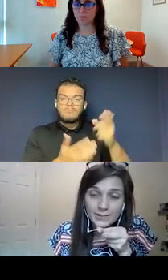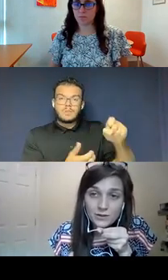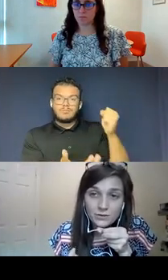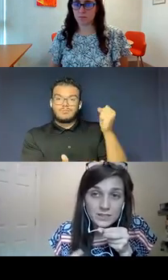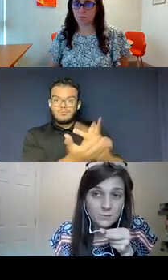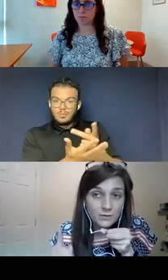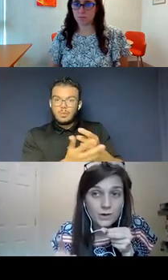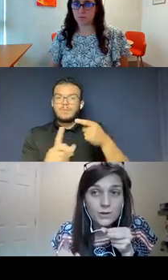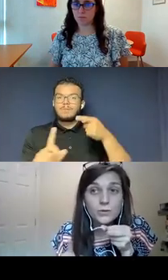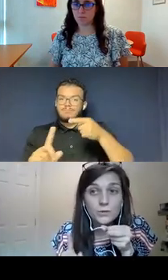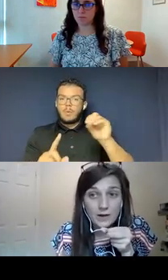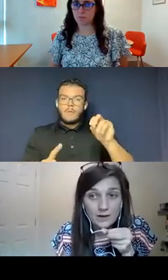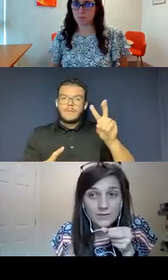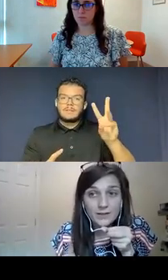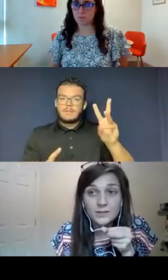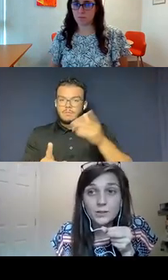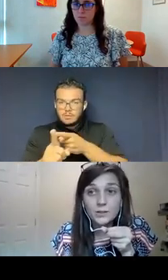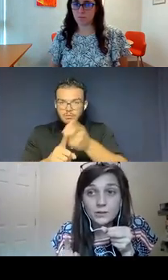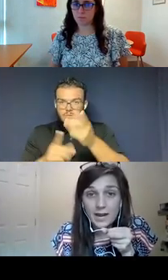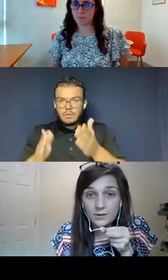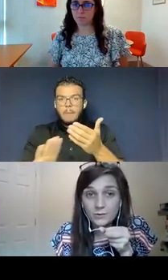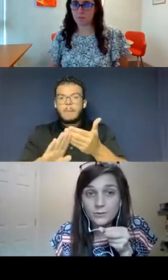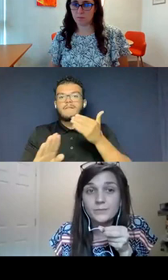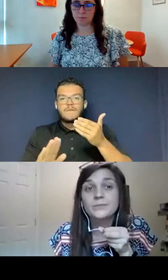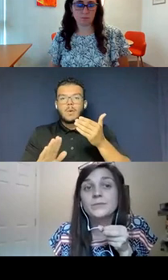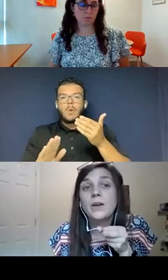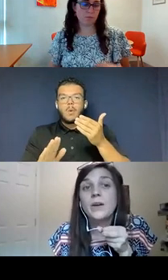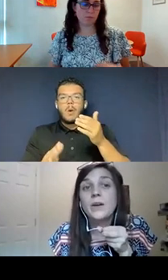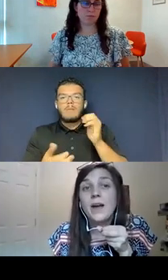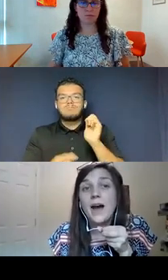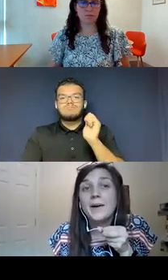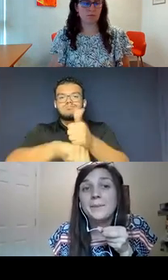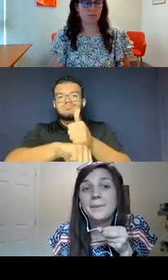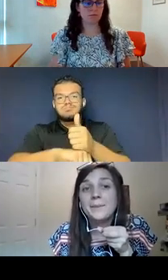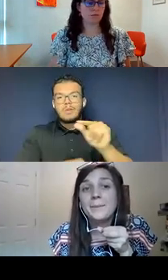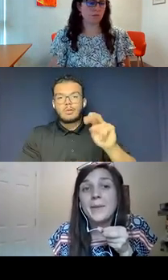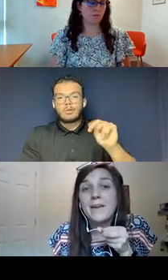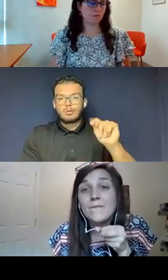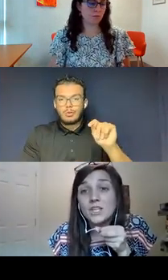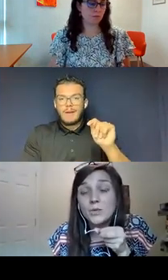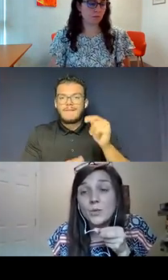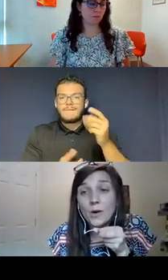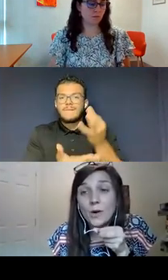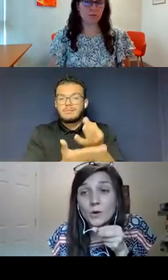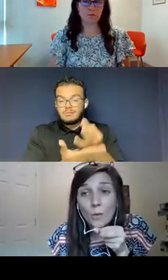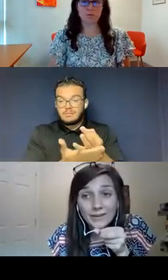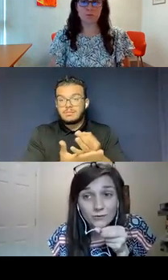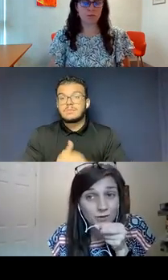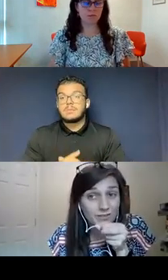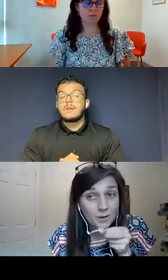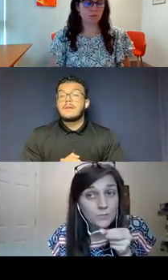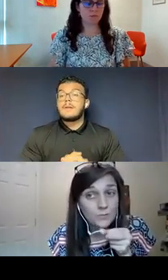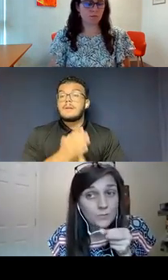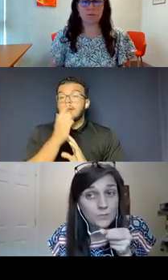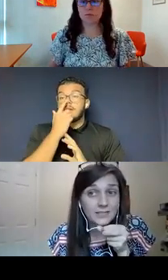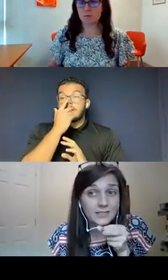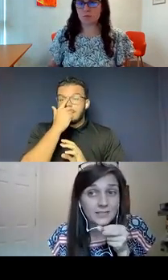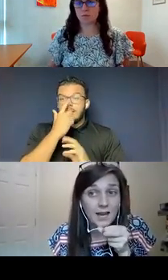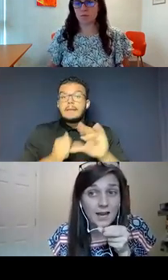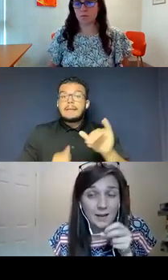specialist before you use grant funds to create those. If you are going to for some reason miss the deadline--